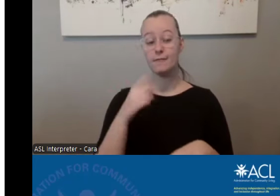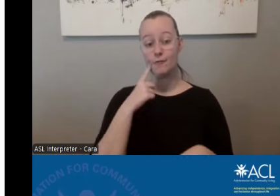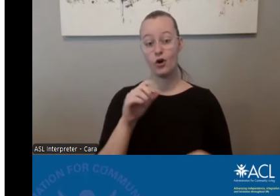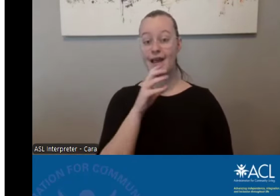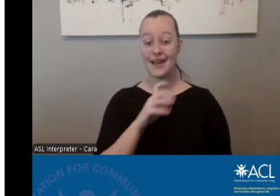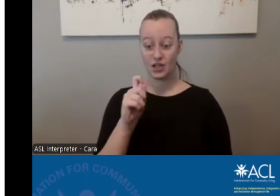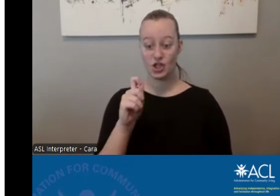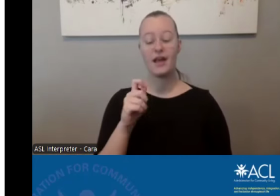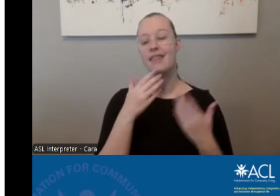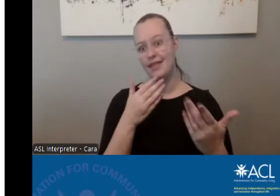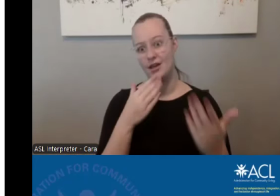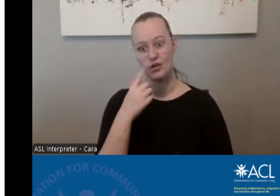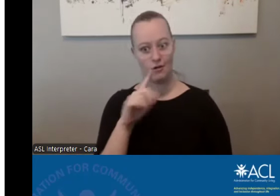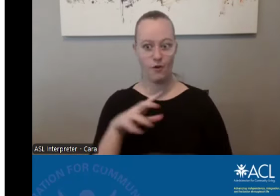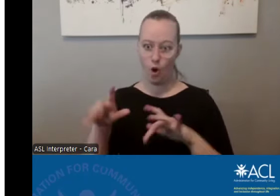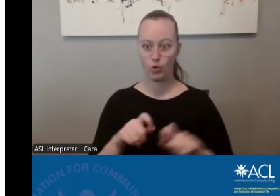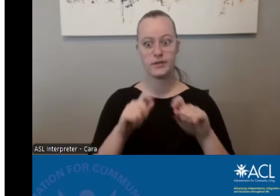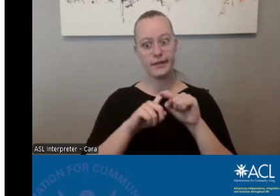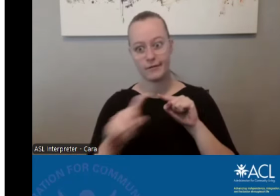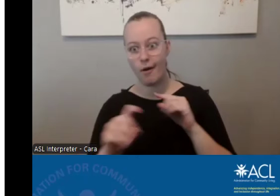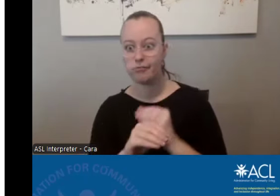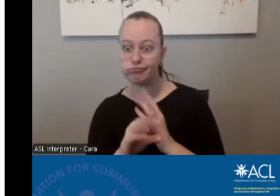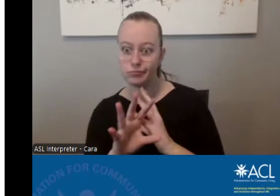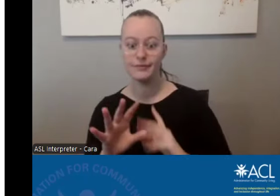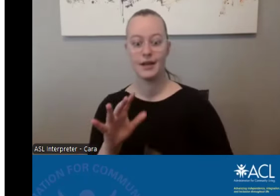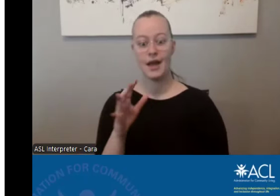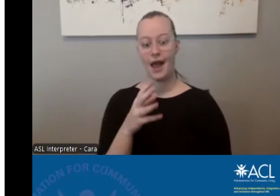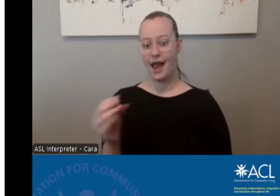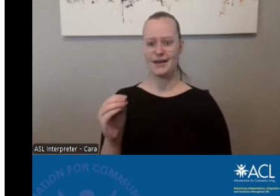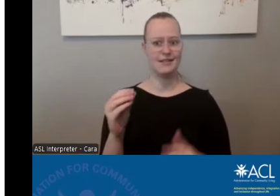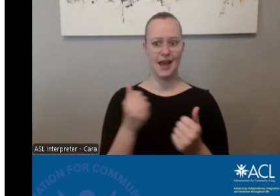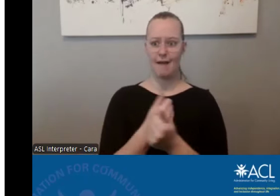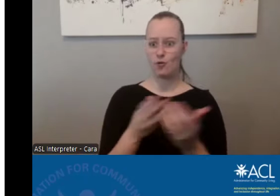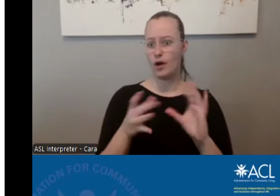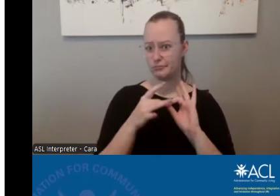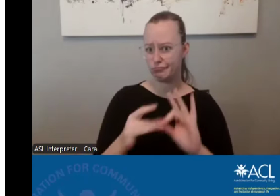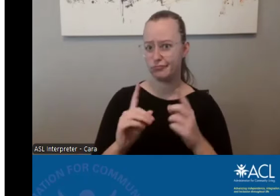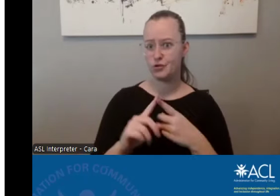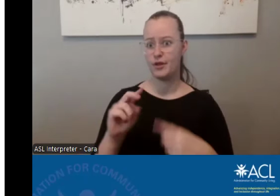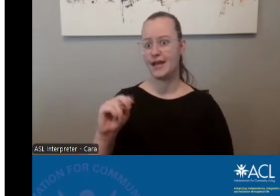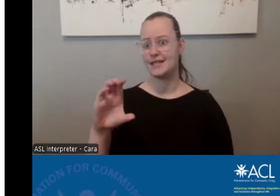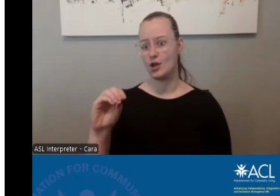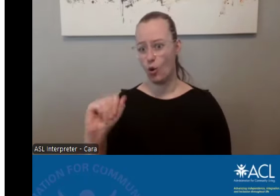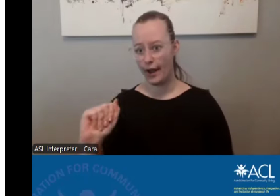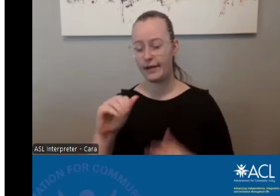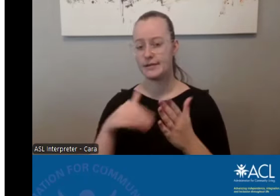hosting this call, as well As for all the organizations that are working with NCOA on the center. I'd also like to thank our colleagues at the